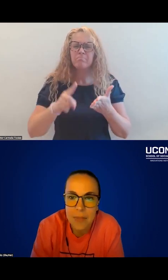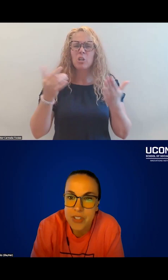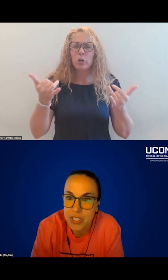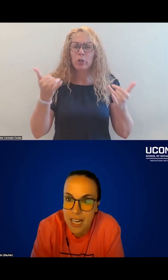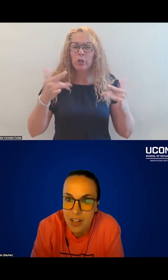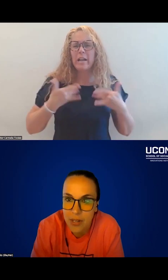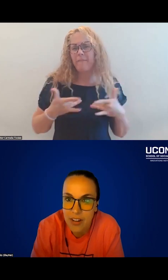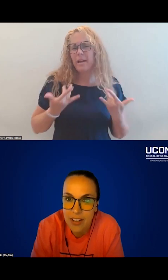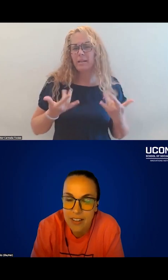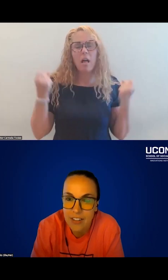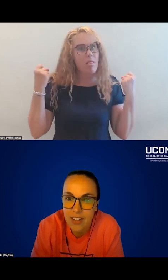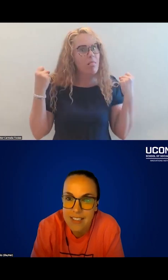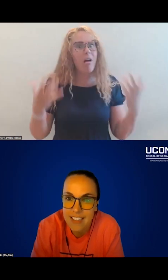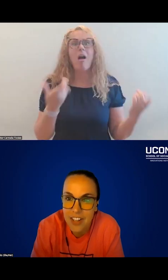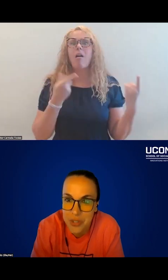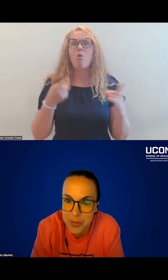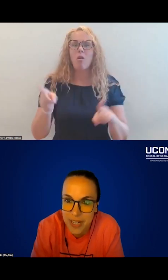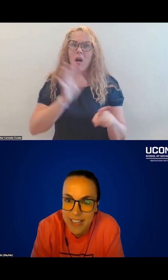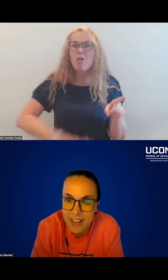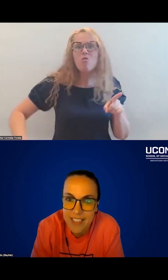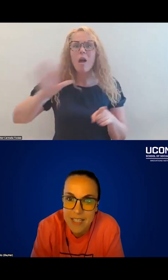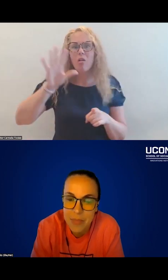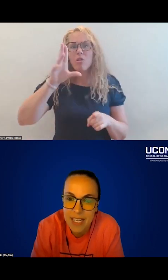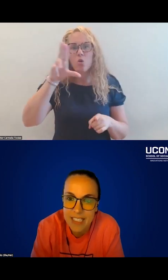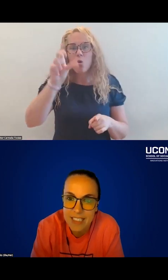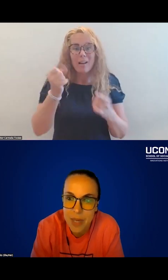THERE IS A LOT GOING ON IN THE COUNTRY NOW IMPACTING THIS